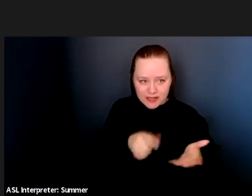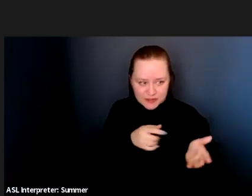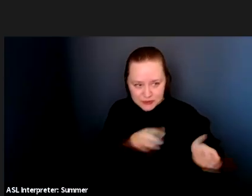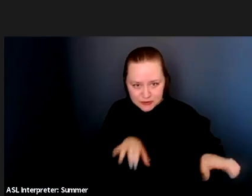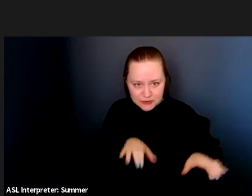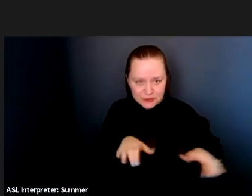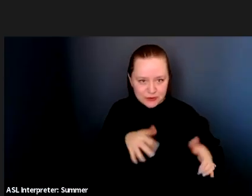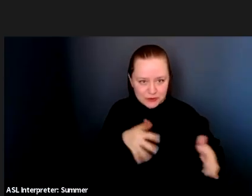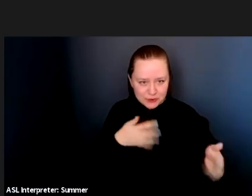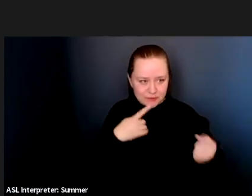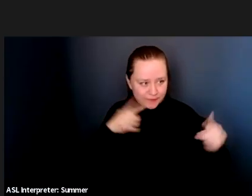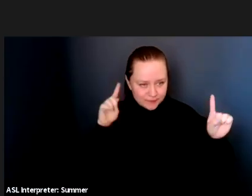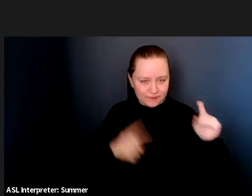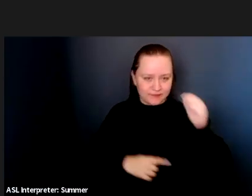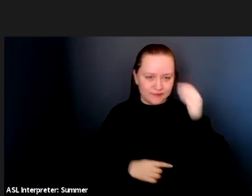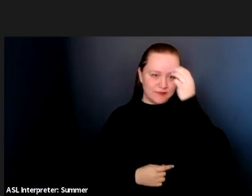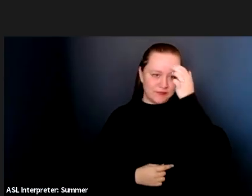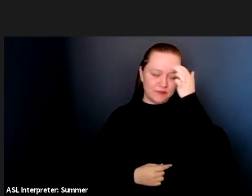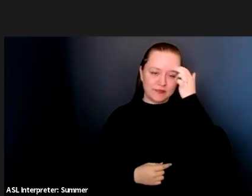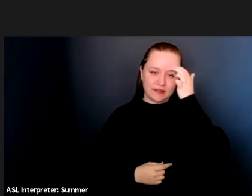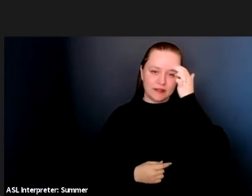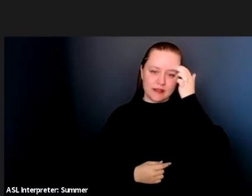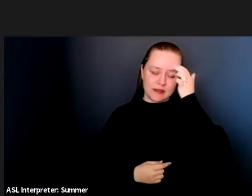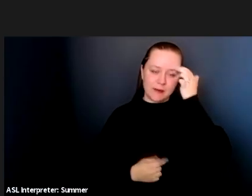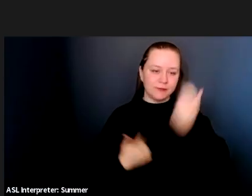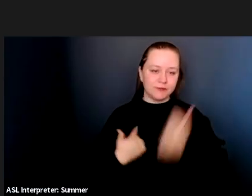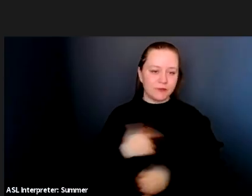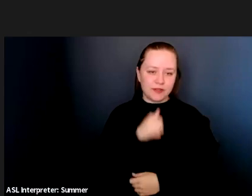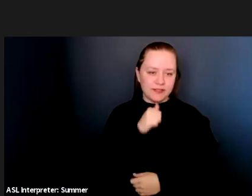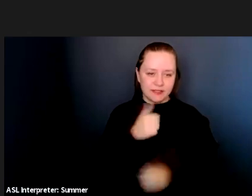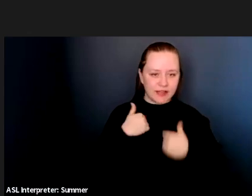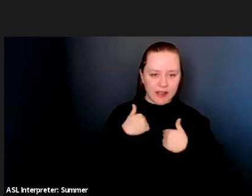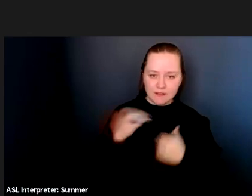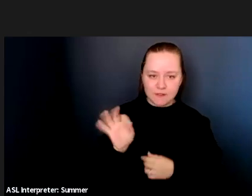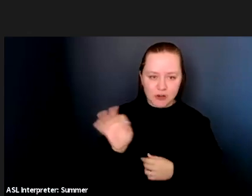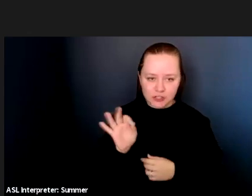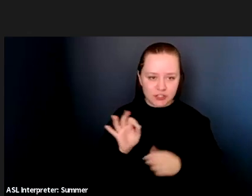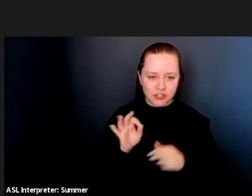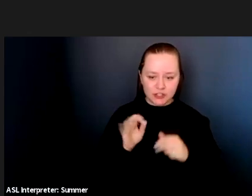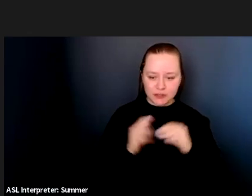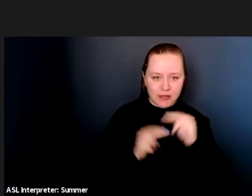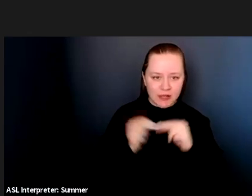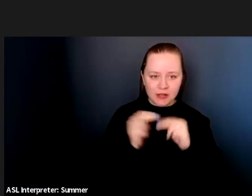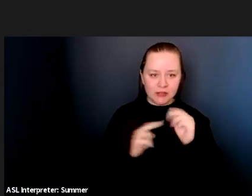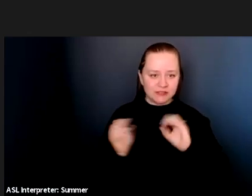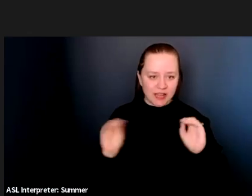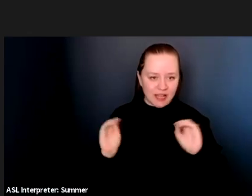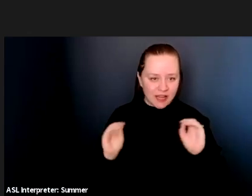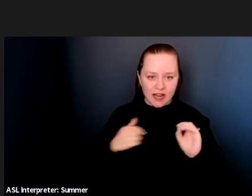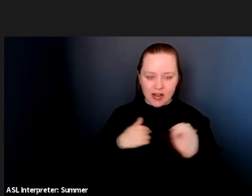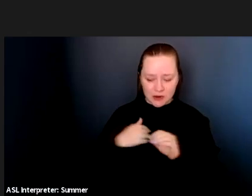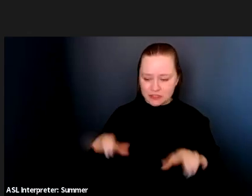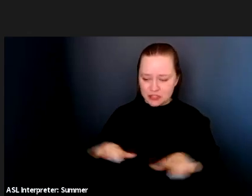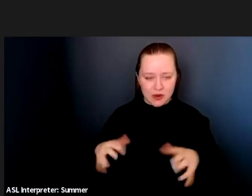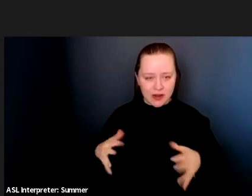We didn't even have furniture assembled and I was doing labor breathing that I had seen on TV.